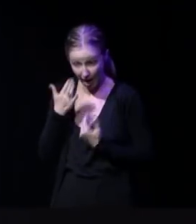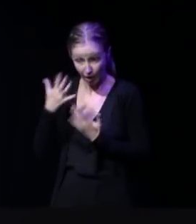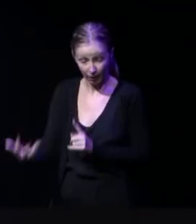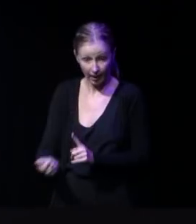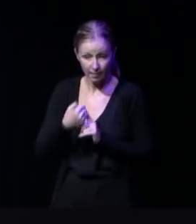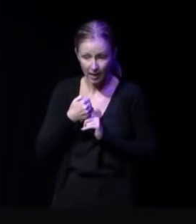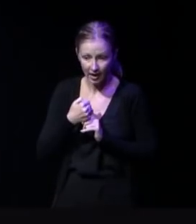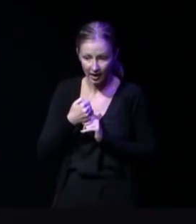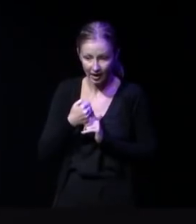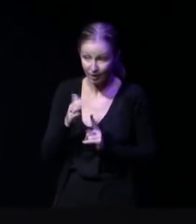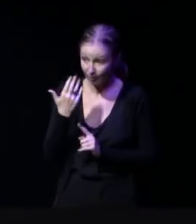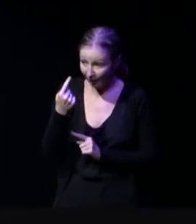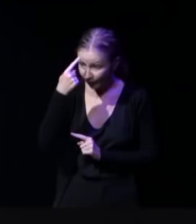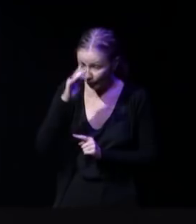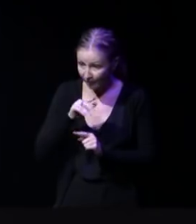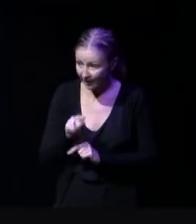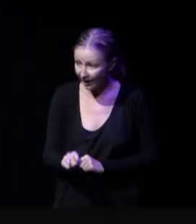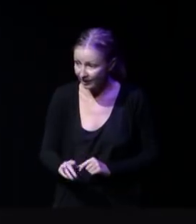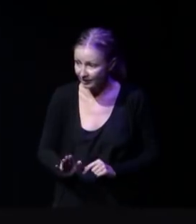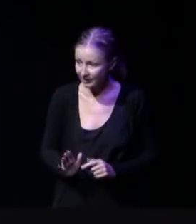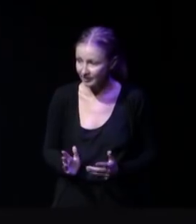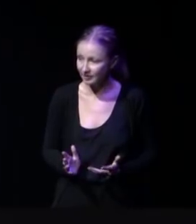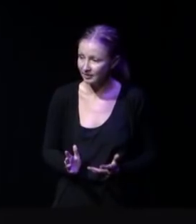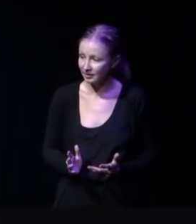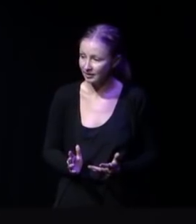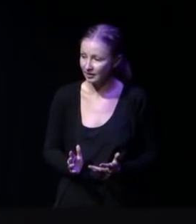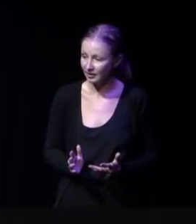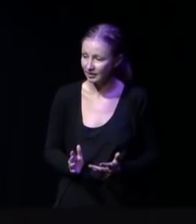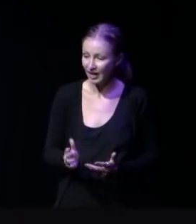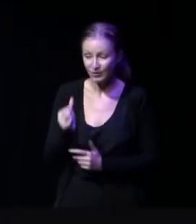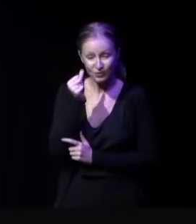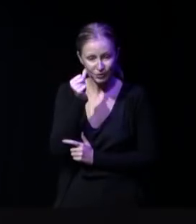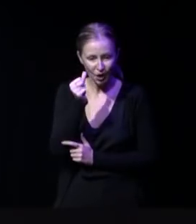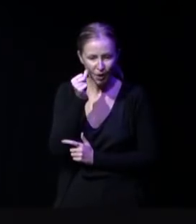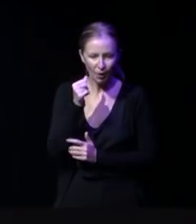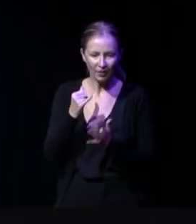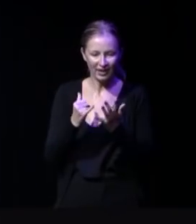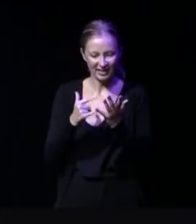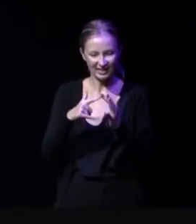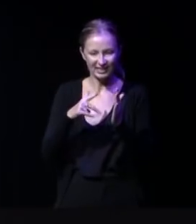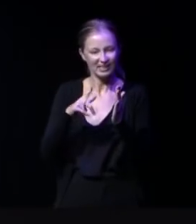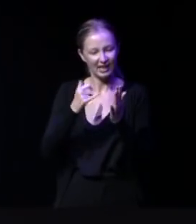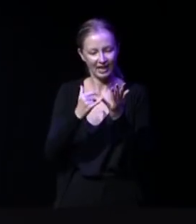Have you ever thought about that? The scents, and how much goes into the making of a scent